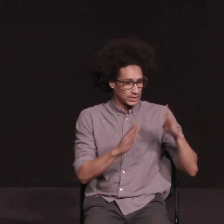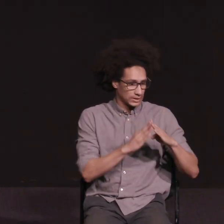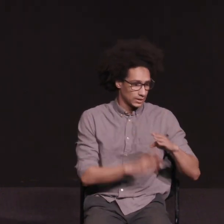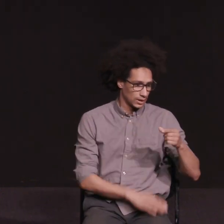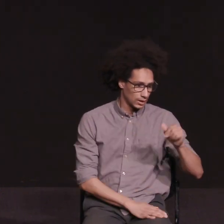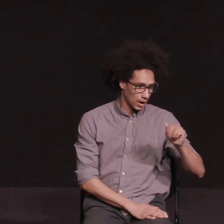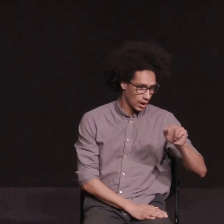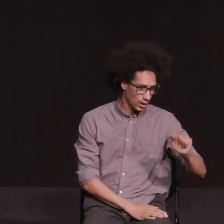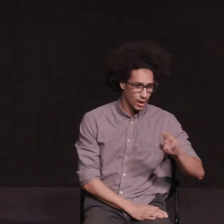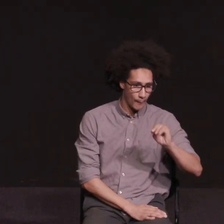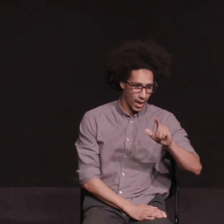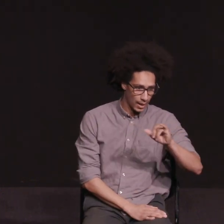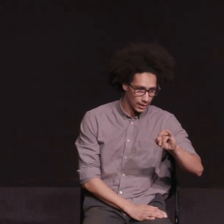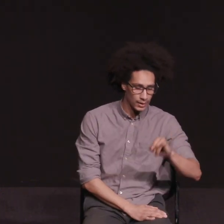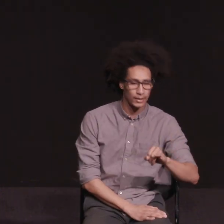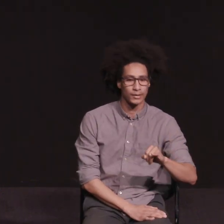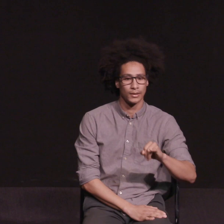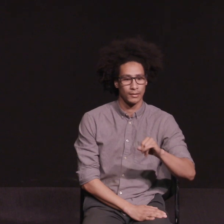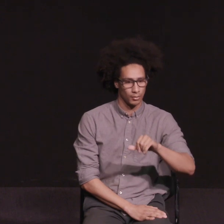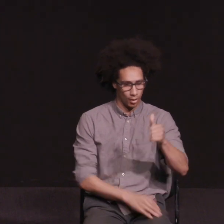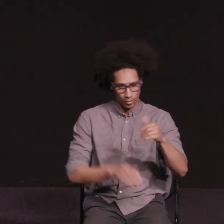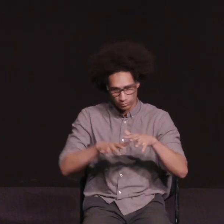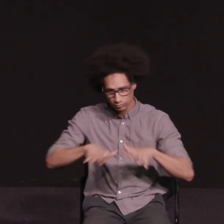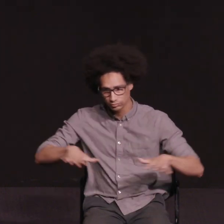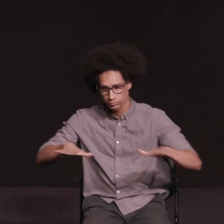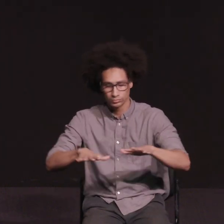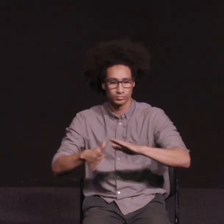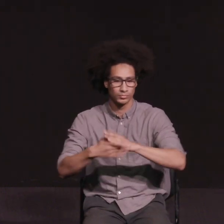have expanded into a range of genres, including award-winning